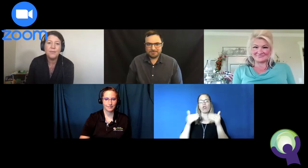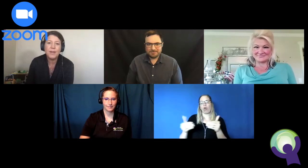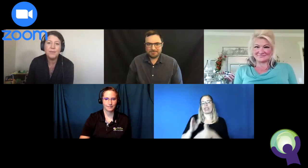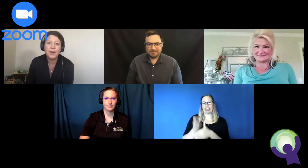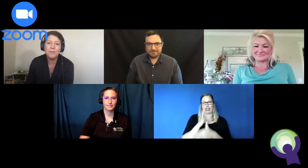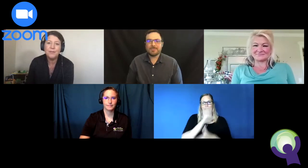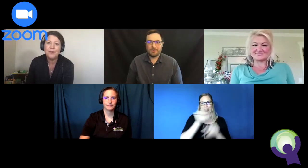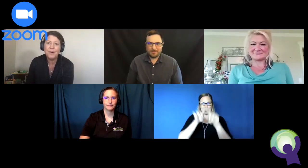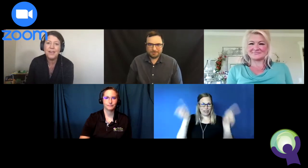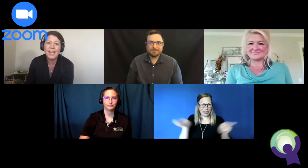and we will move forward. Thank you